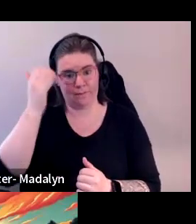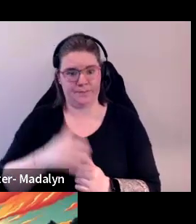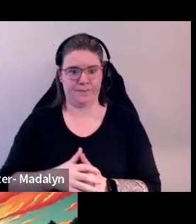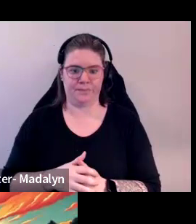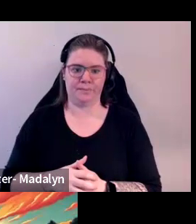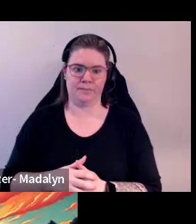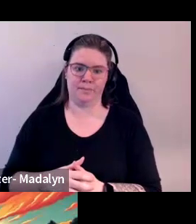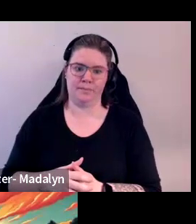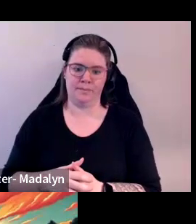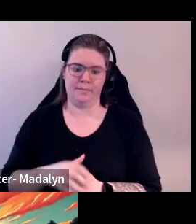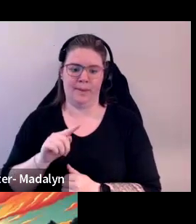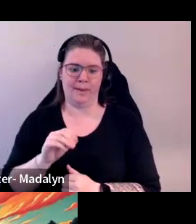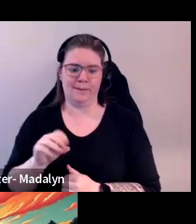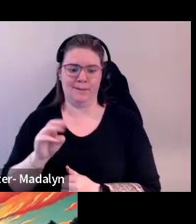Don Dew: and, Tom, you know this, I mean, because